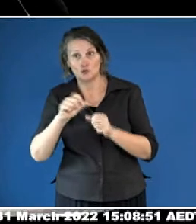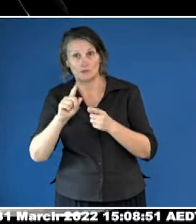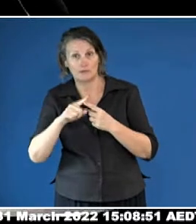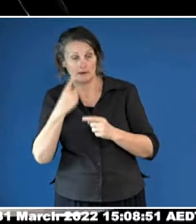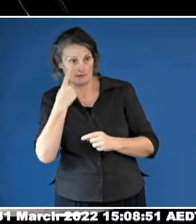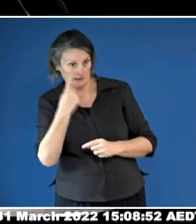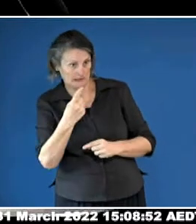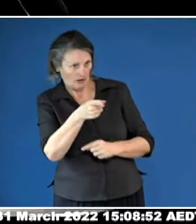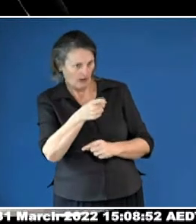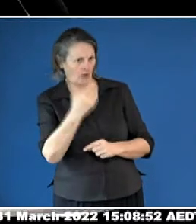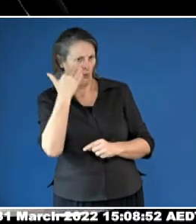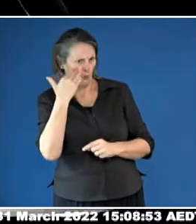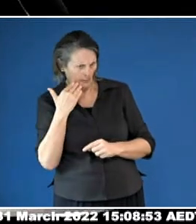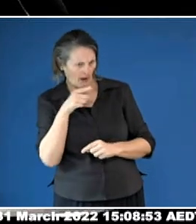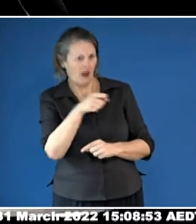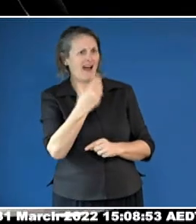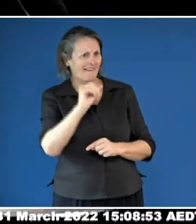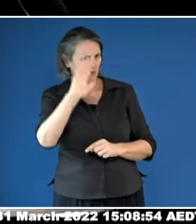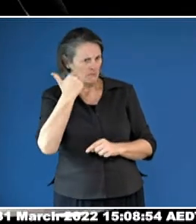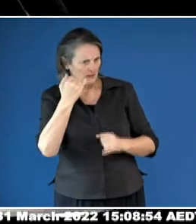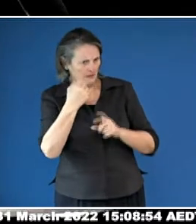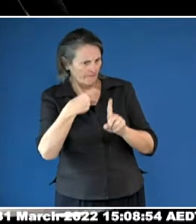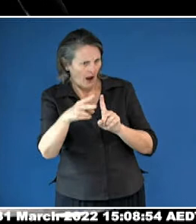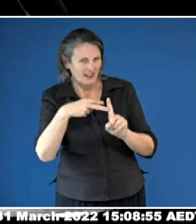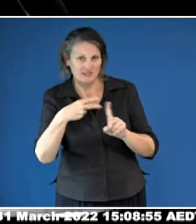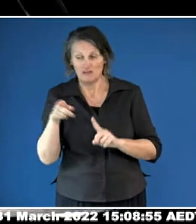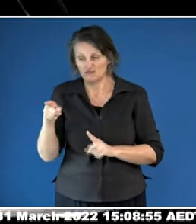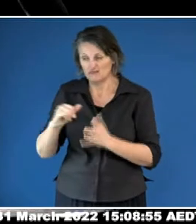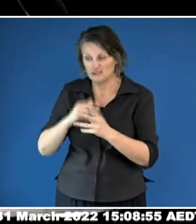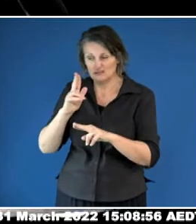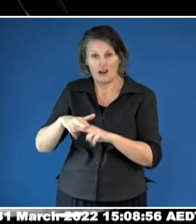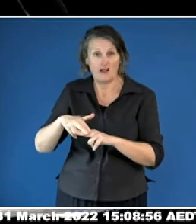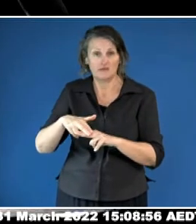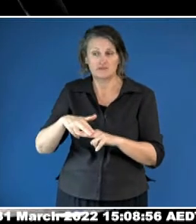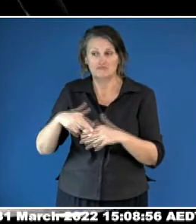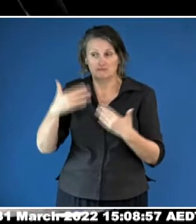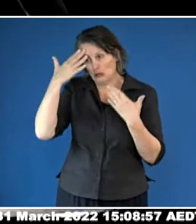But we don't believe that they're currently equipped to do this effectively or properly.